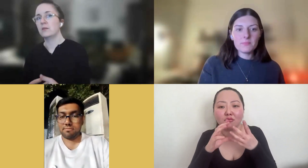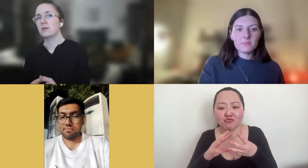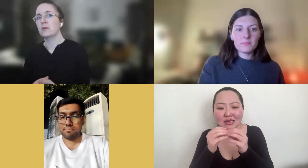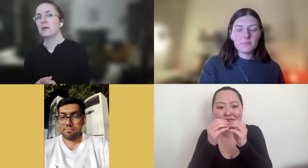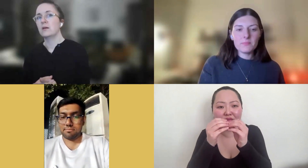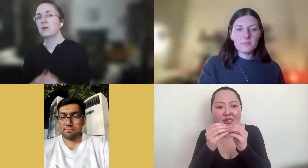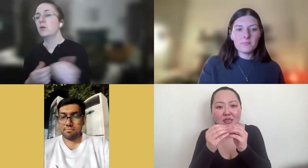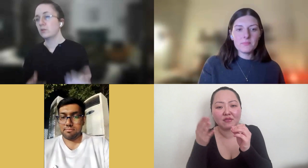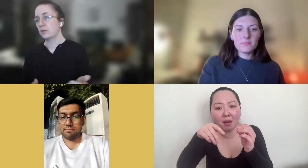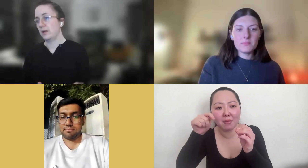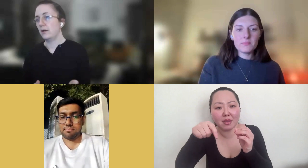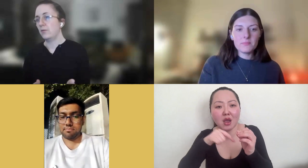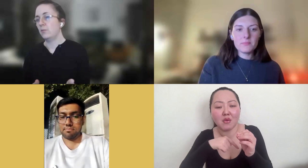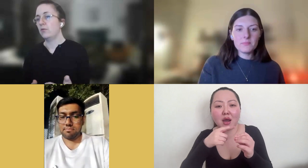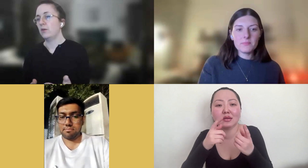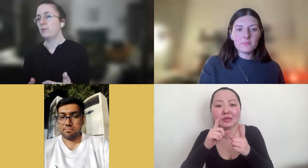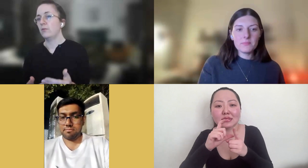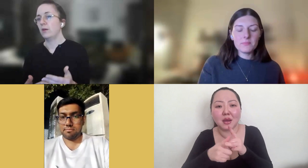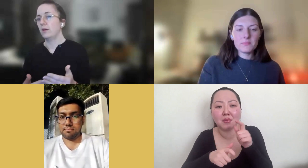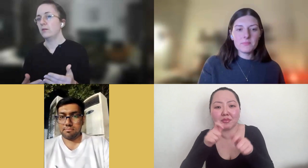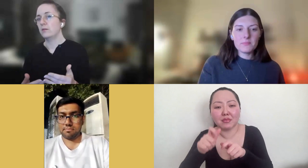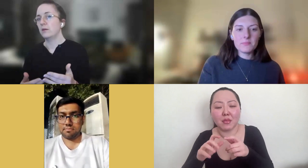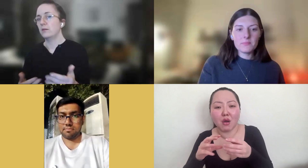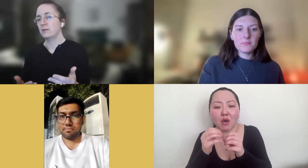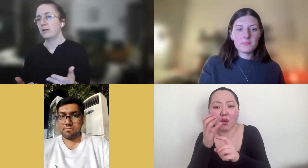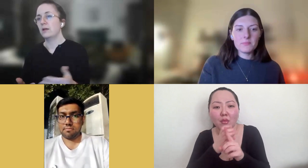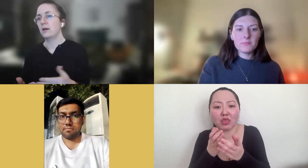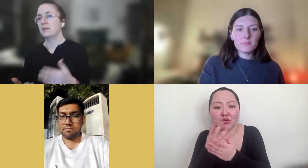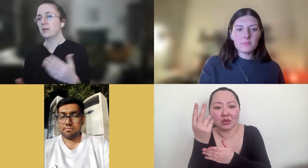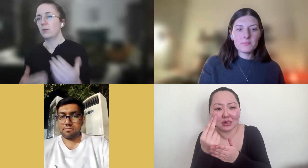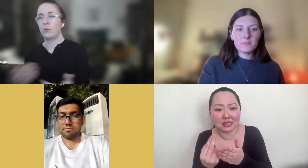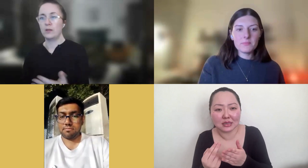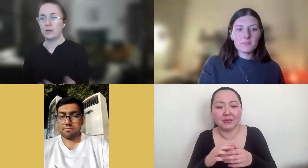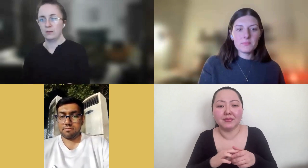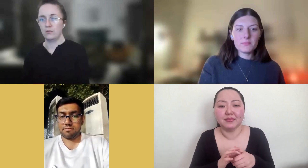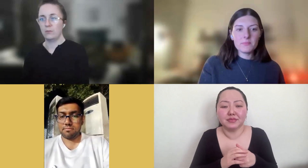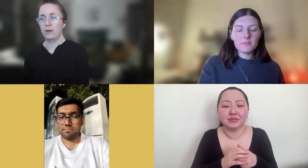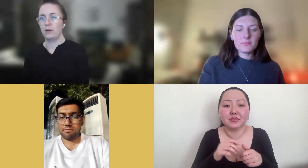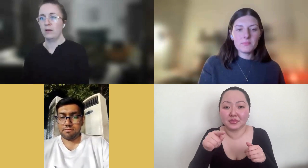need to look at that as museums and understand that, and see what we can learn from that.